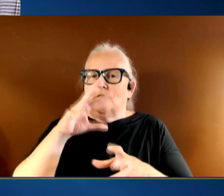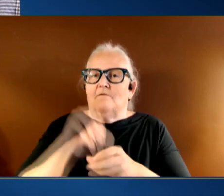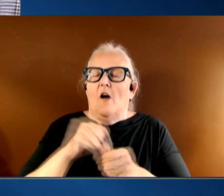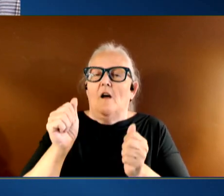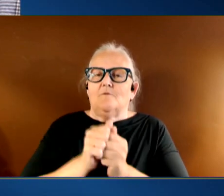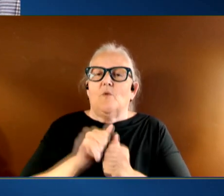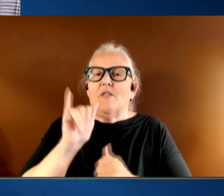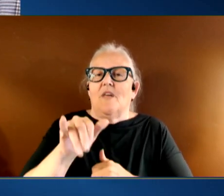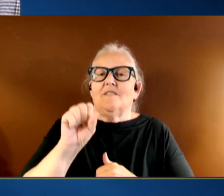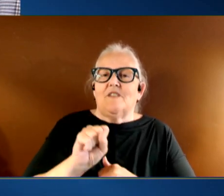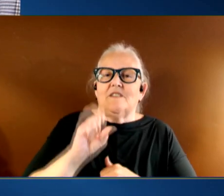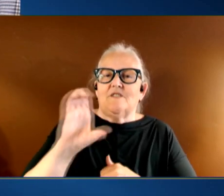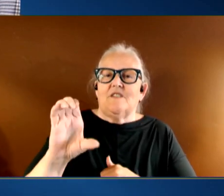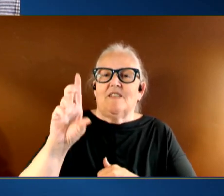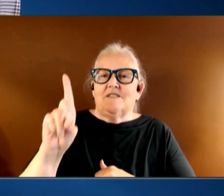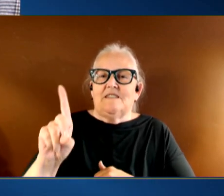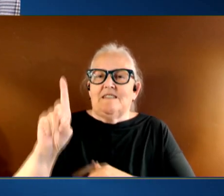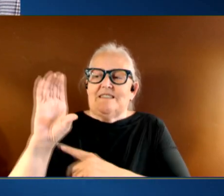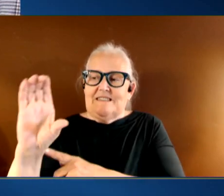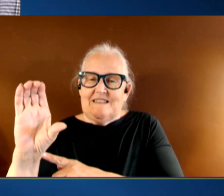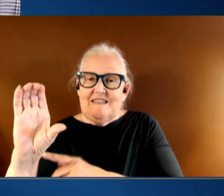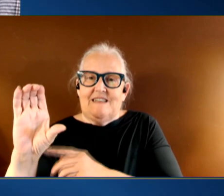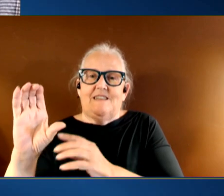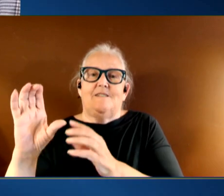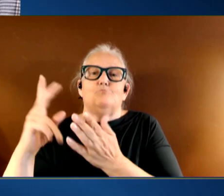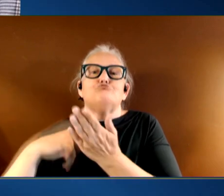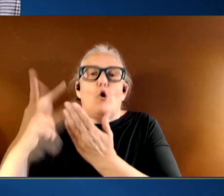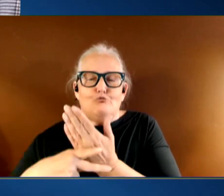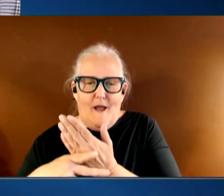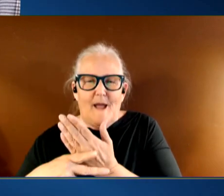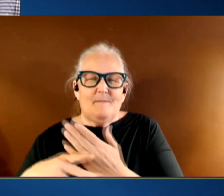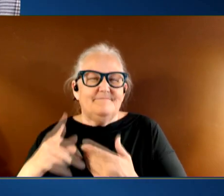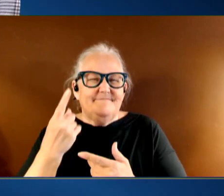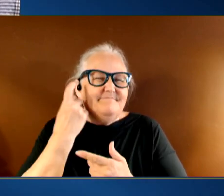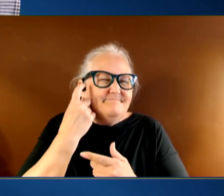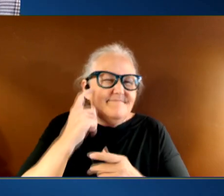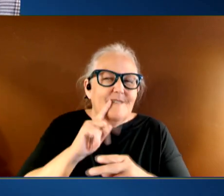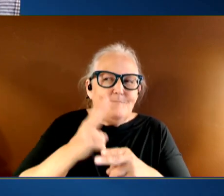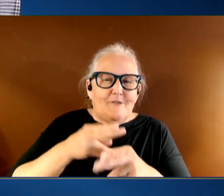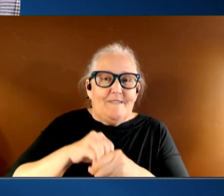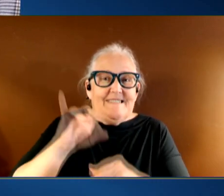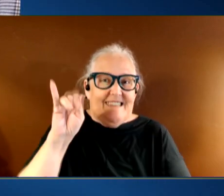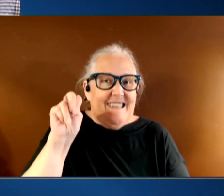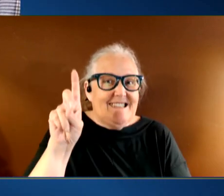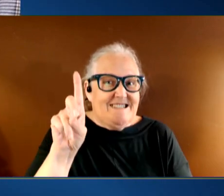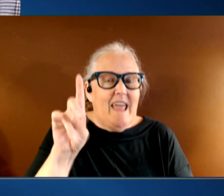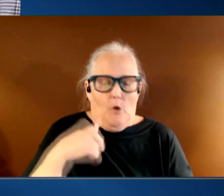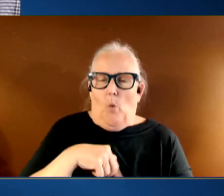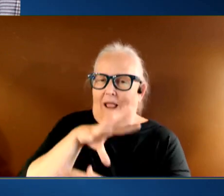the SCDC that Captain Burton talked about, in Indiana. So, we became part of the SCDC in